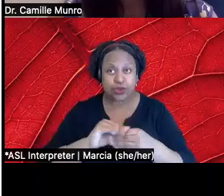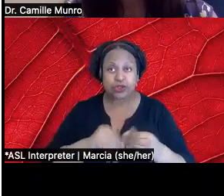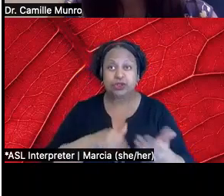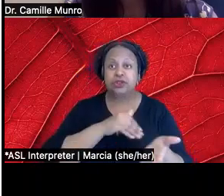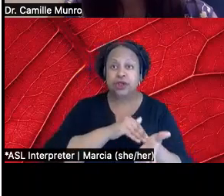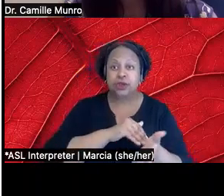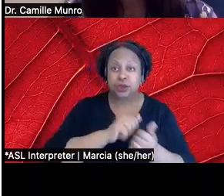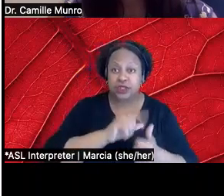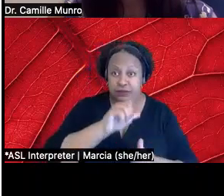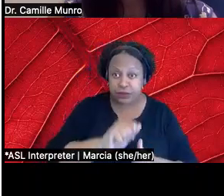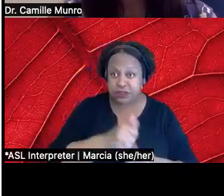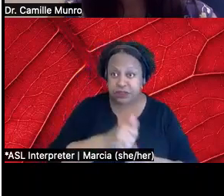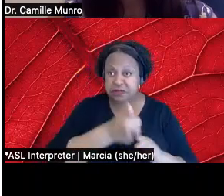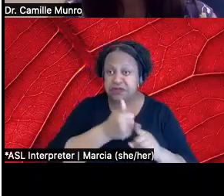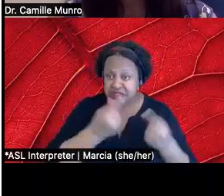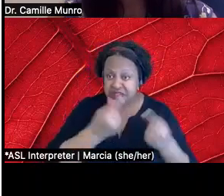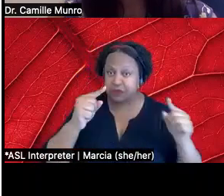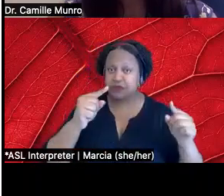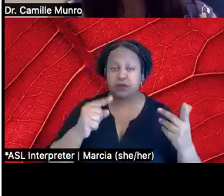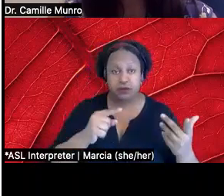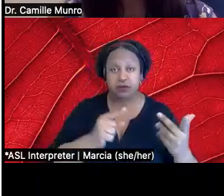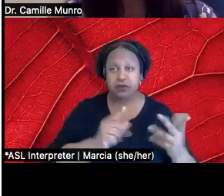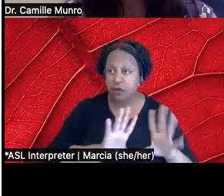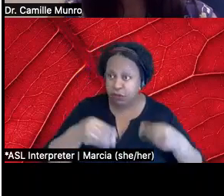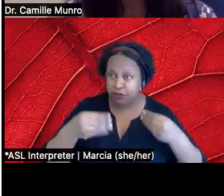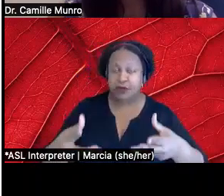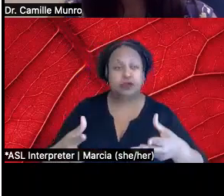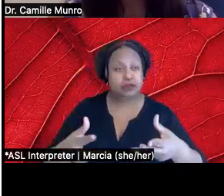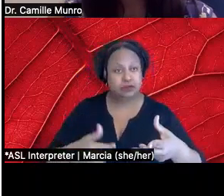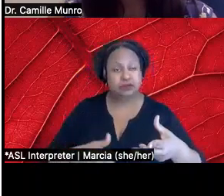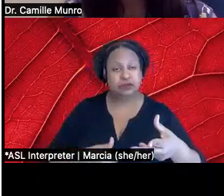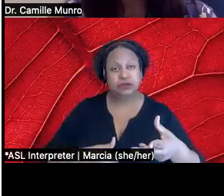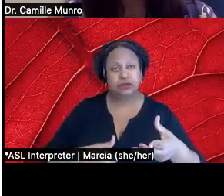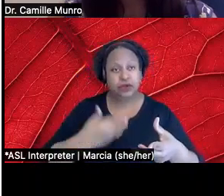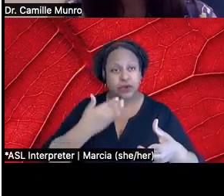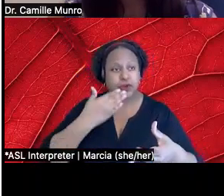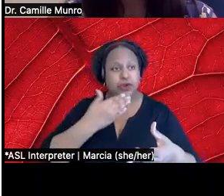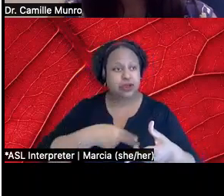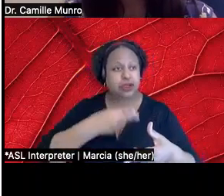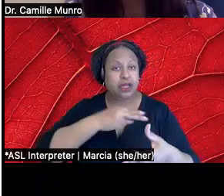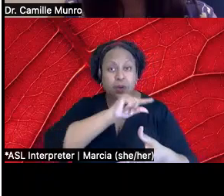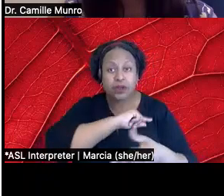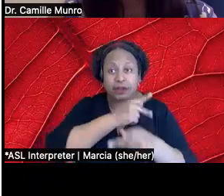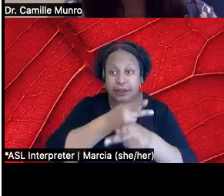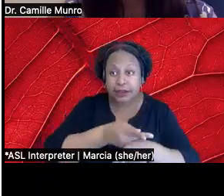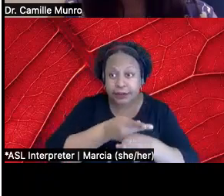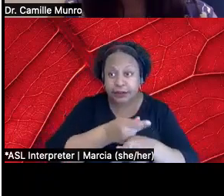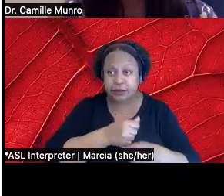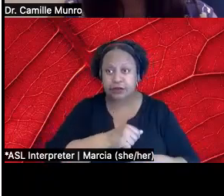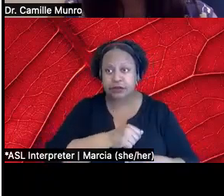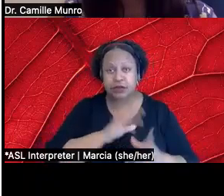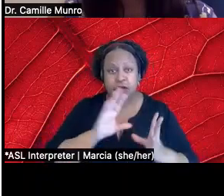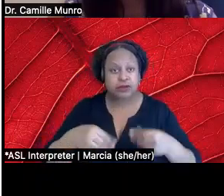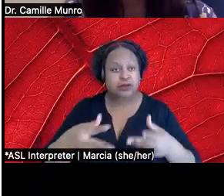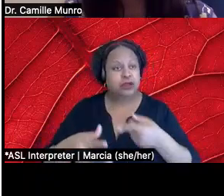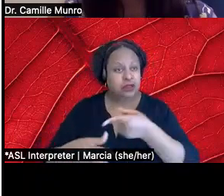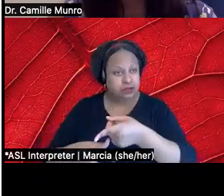success and who are providing high quality care and are providing benefit to their institutions.